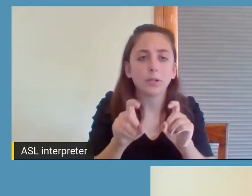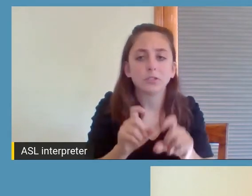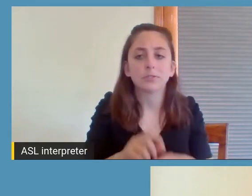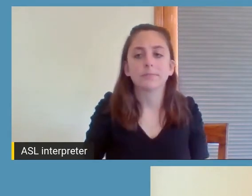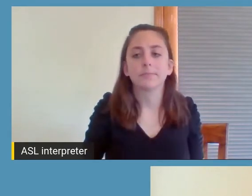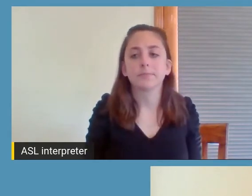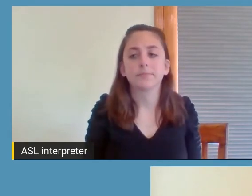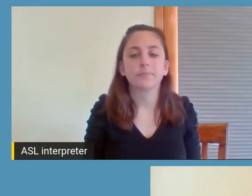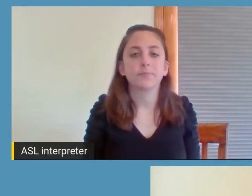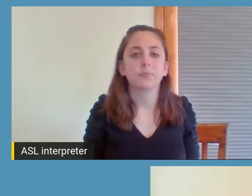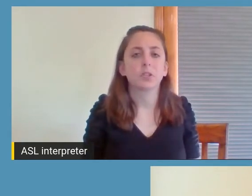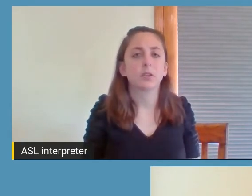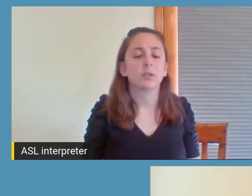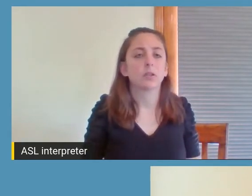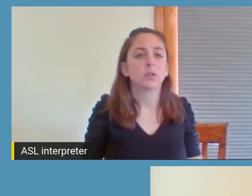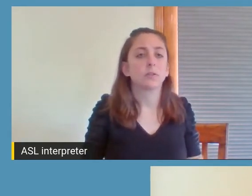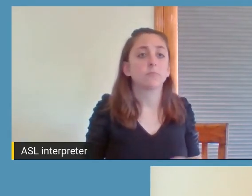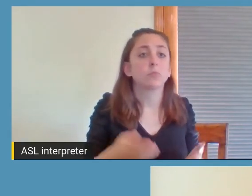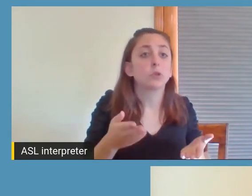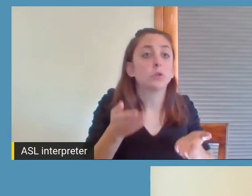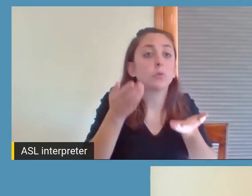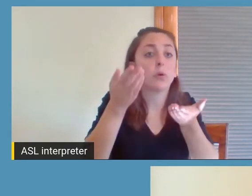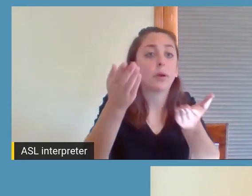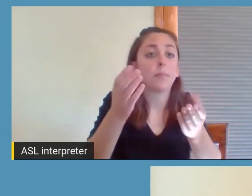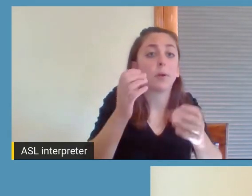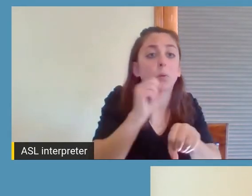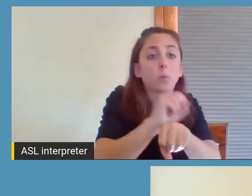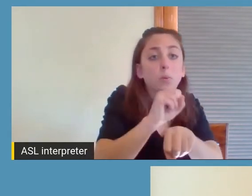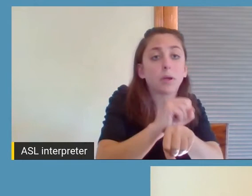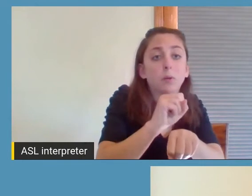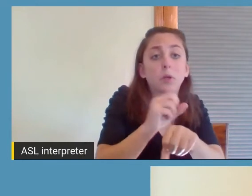you recommend working with university classes or other student groups to bring in this kind